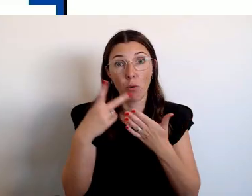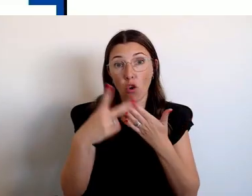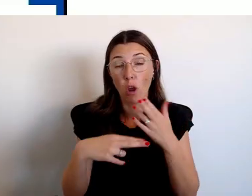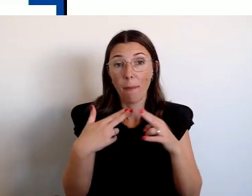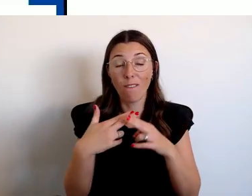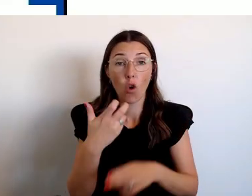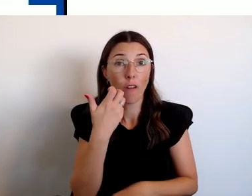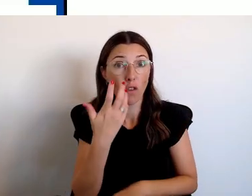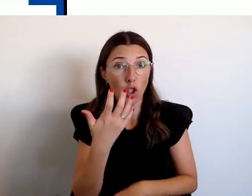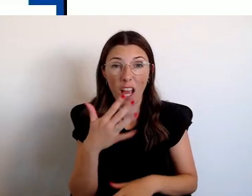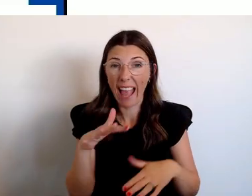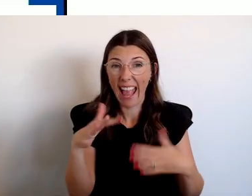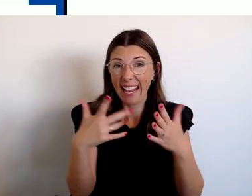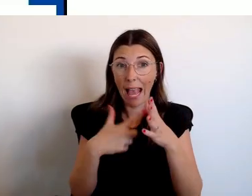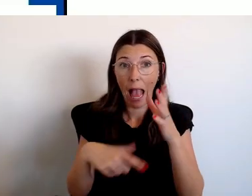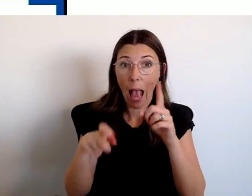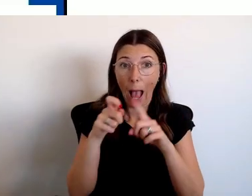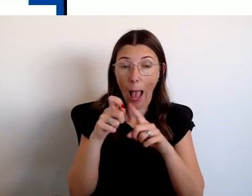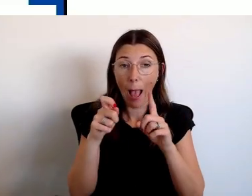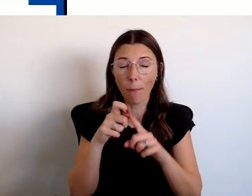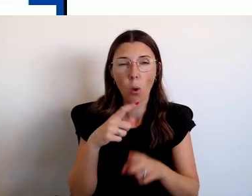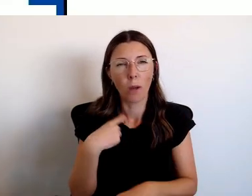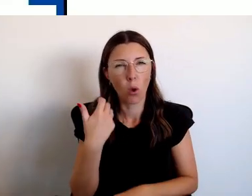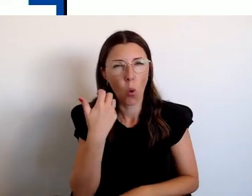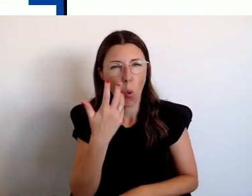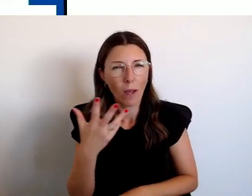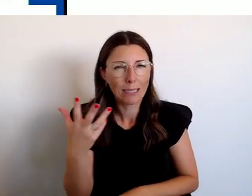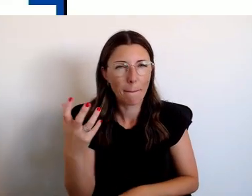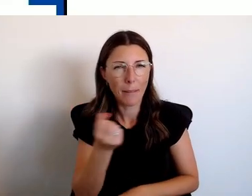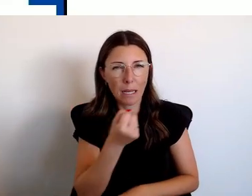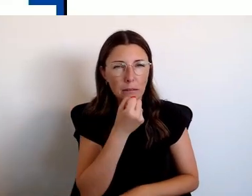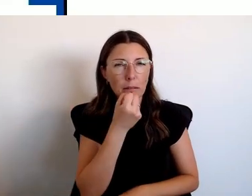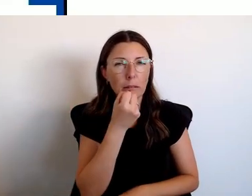any application, the question we ask ourselves is, strategically,